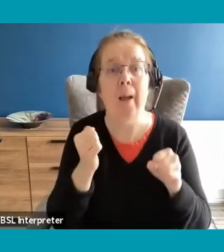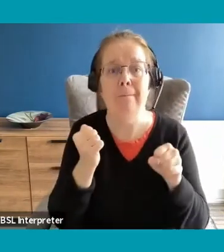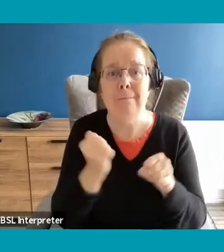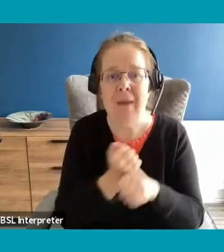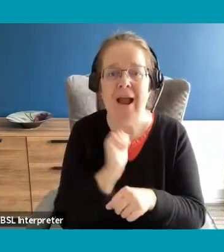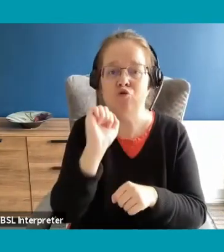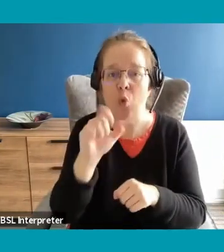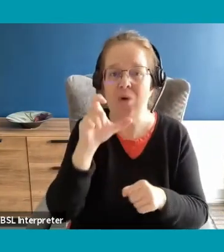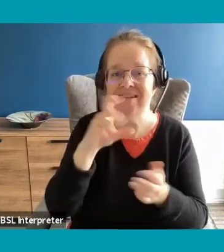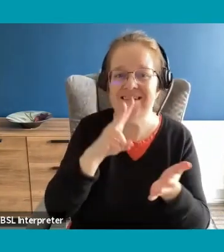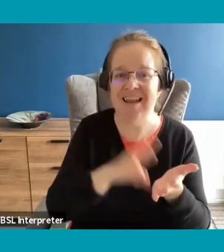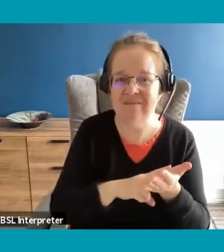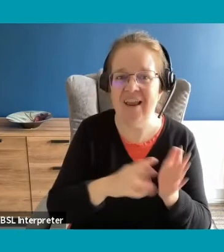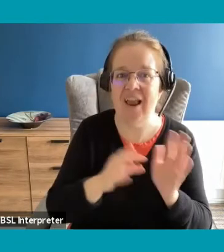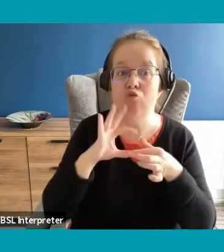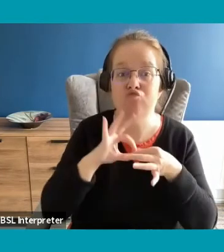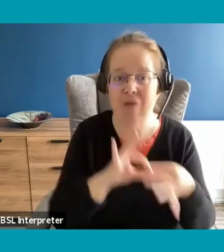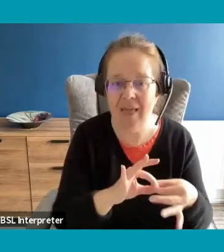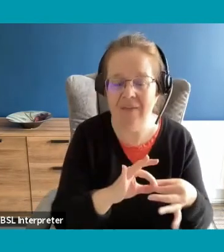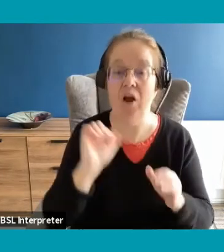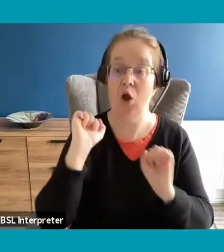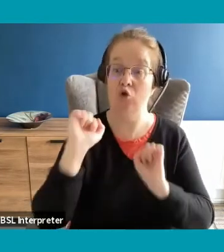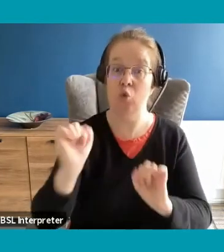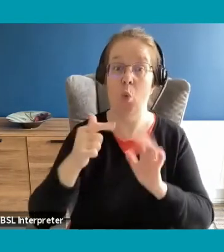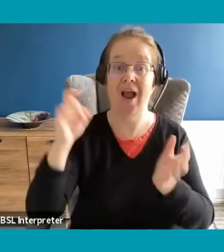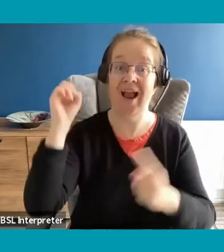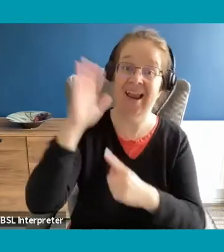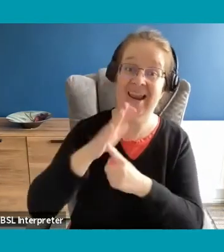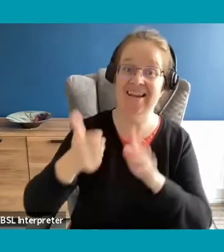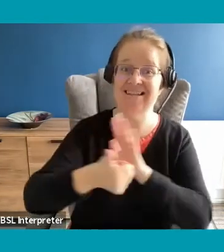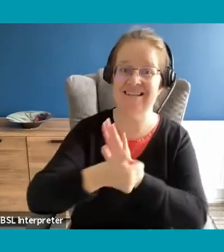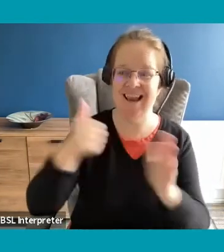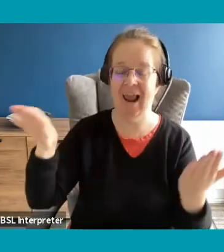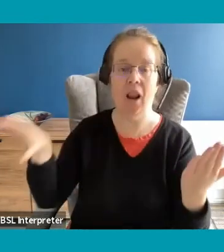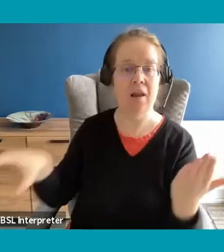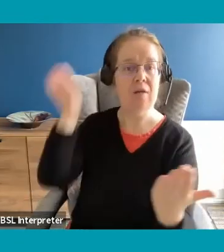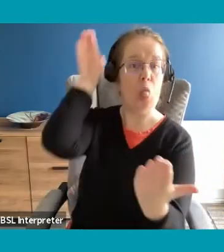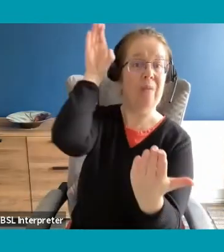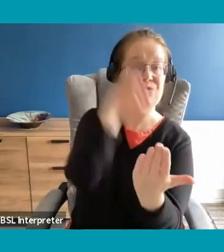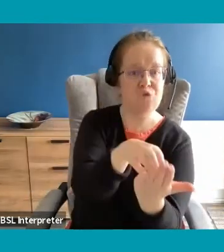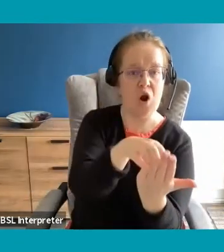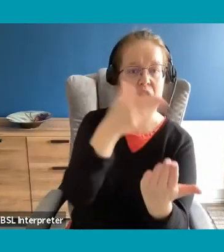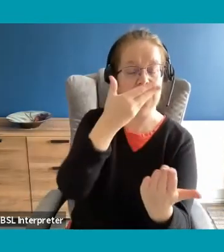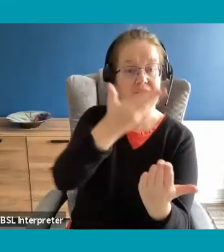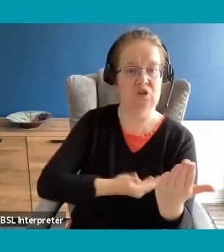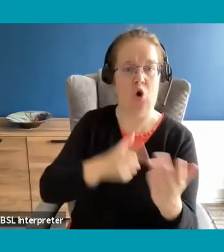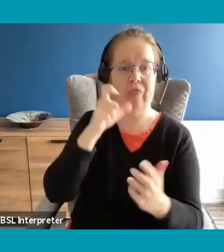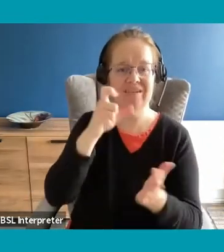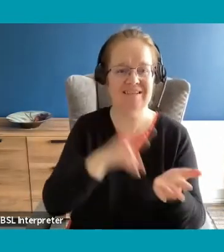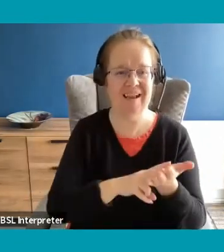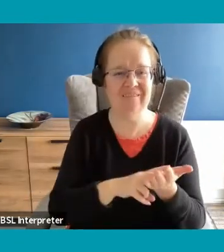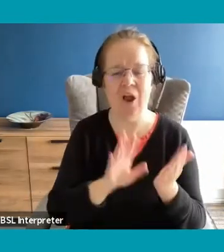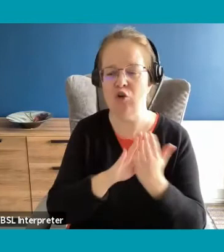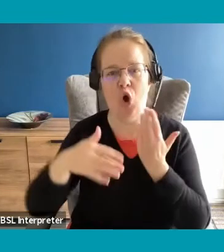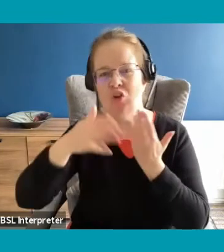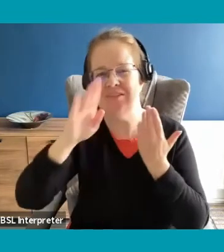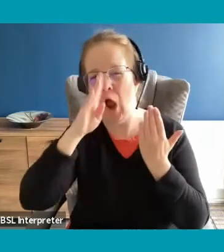Get your key skills up front and center on your CV and clearly also. Talked about the transferable skills.